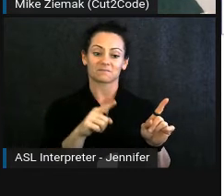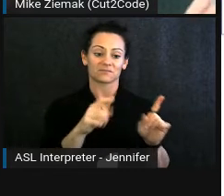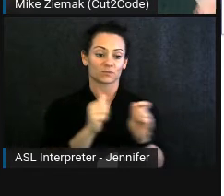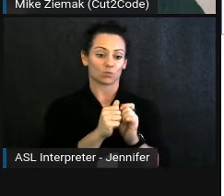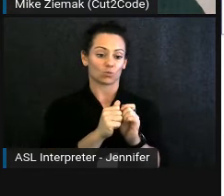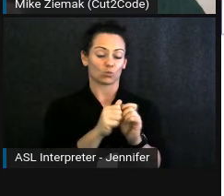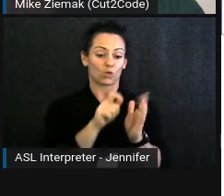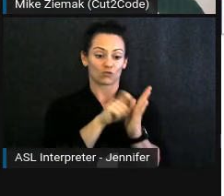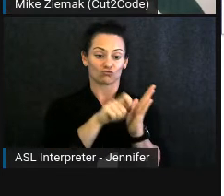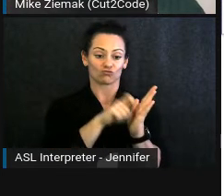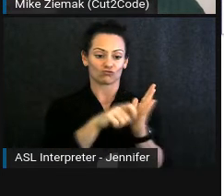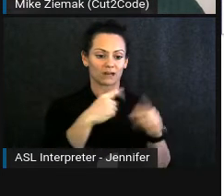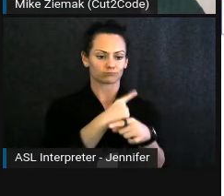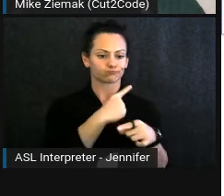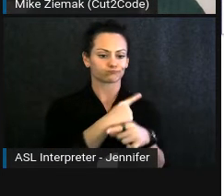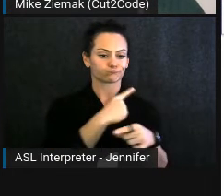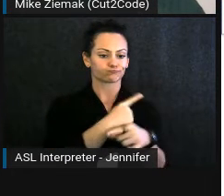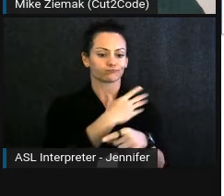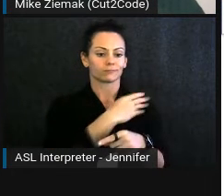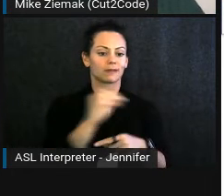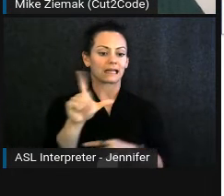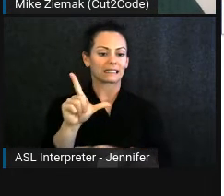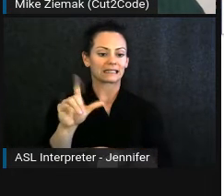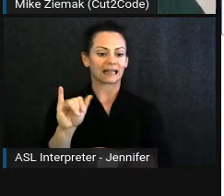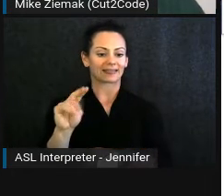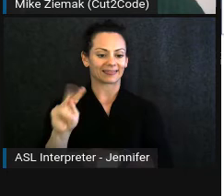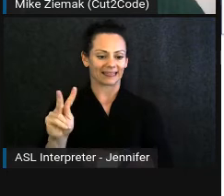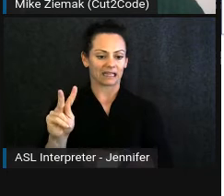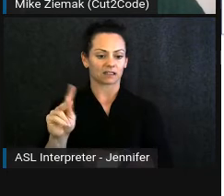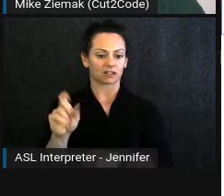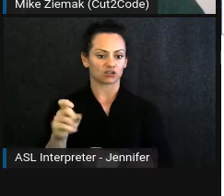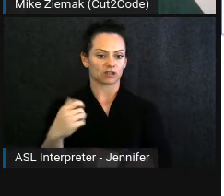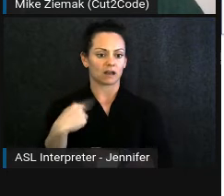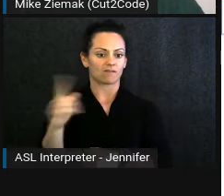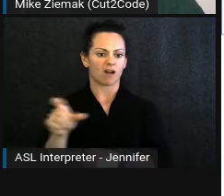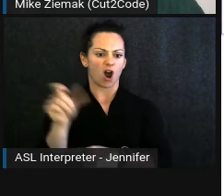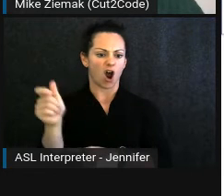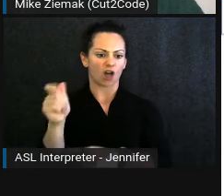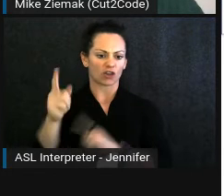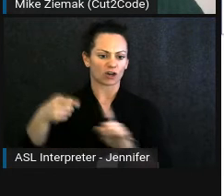They should always have some additional indication that they are actually links and not just text.